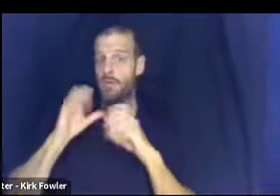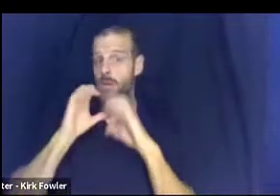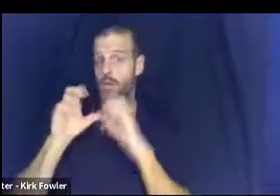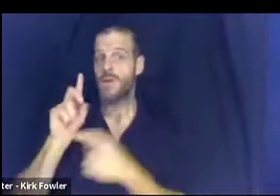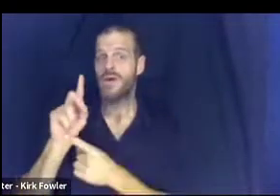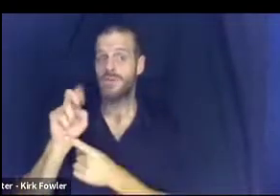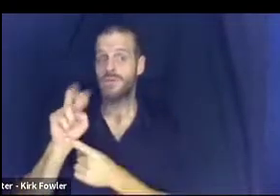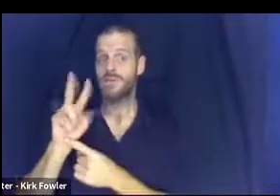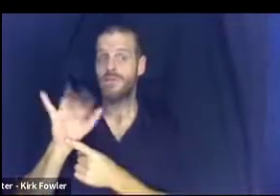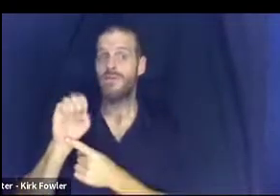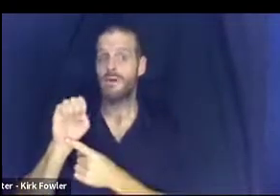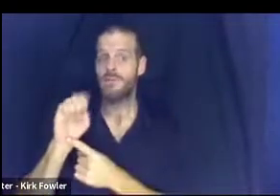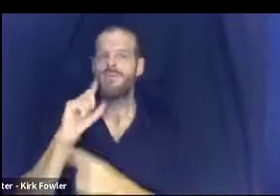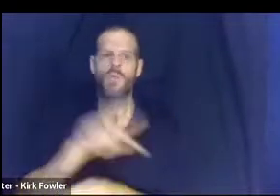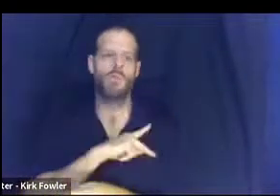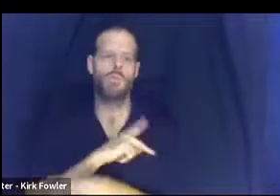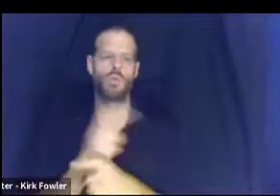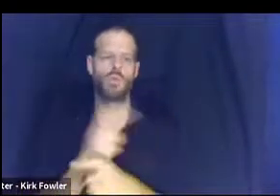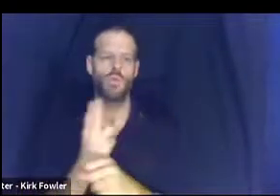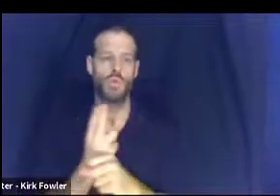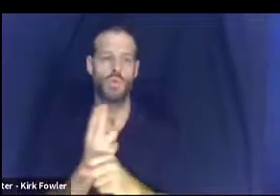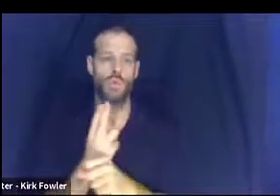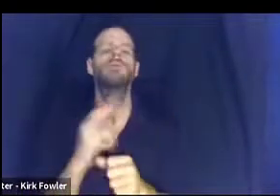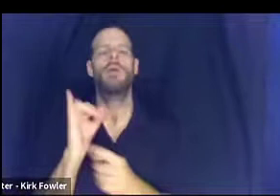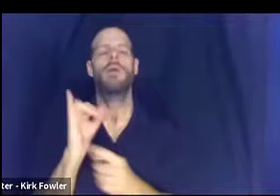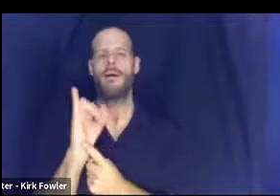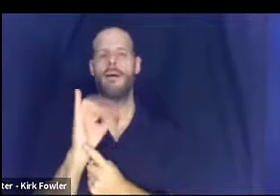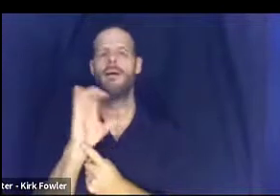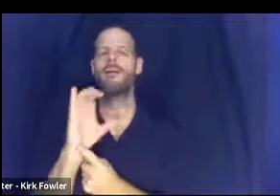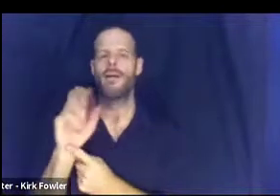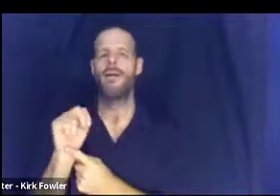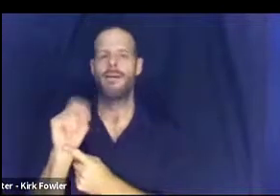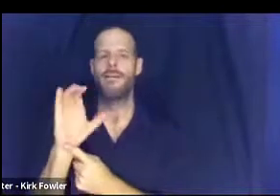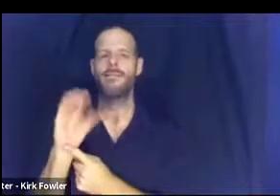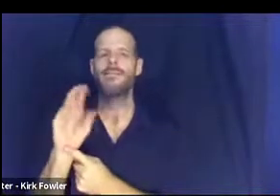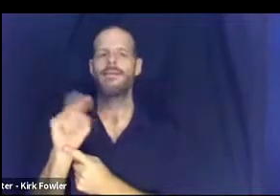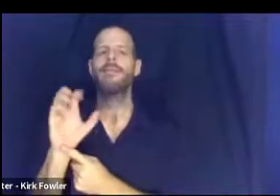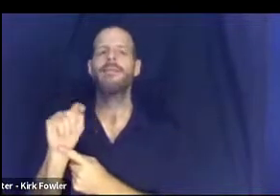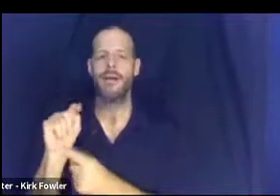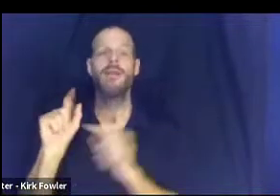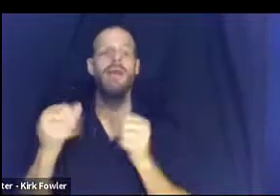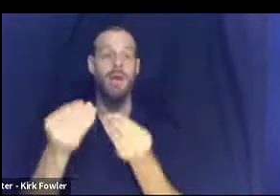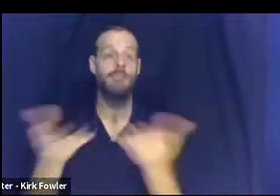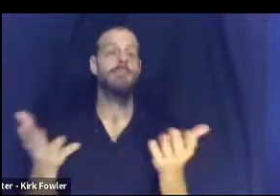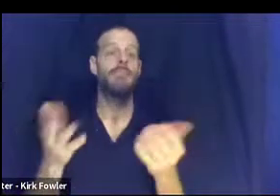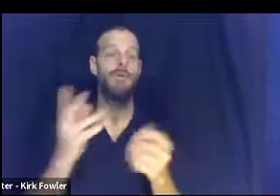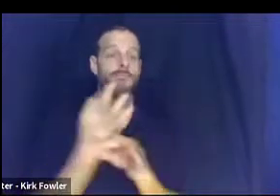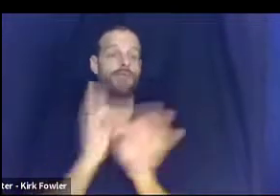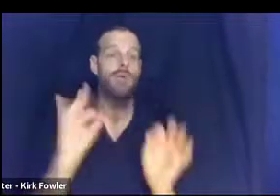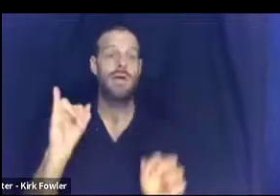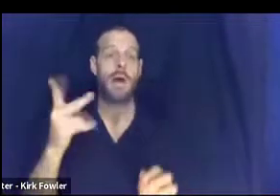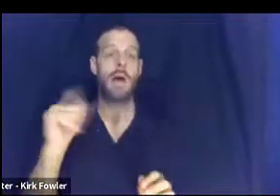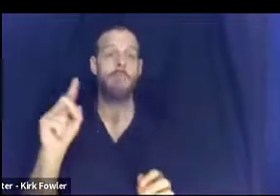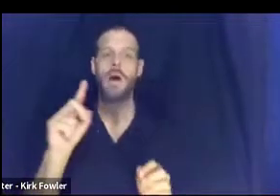for personal use, I Can Connect can provide free iPads. So, do reach out to Marilyn or your deaf blind project.